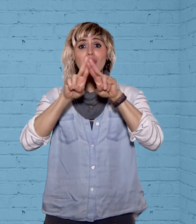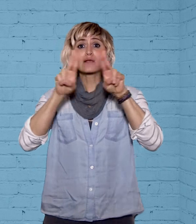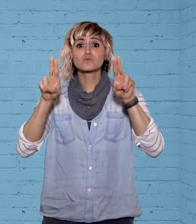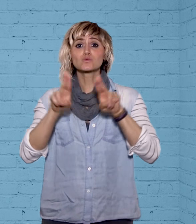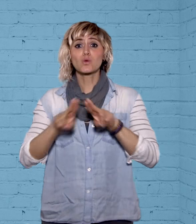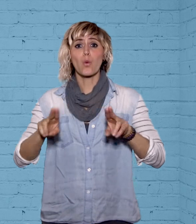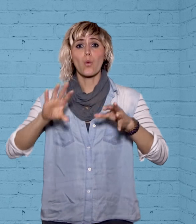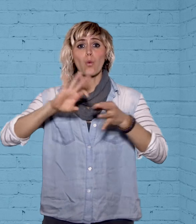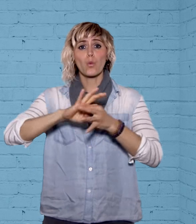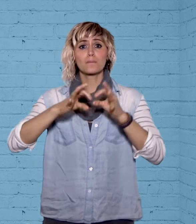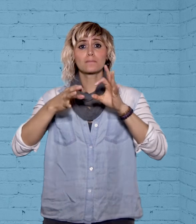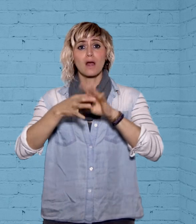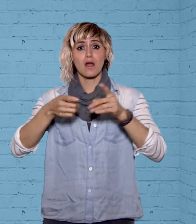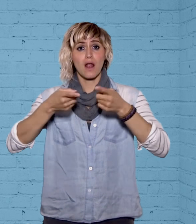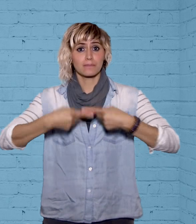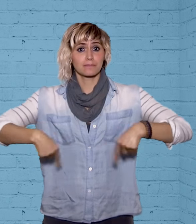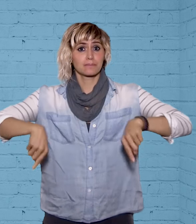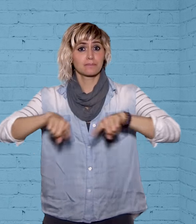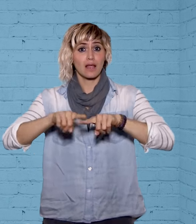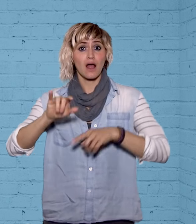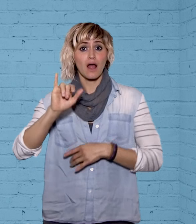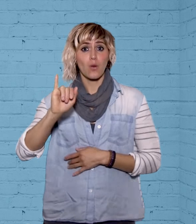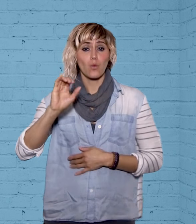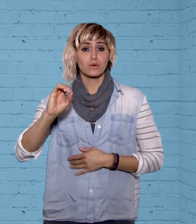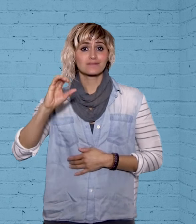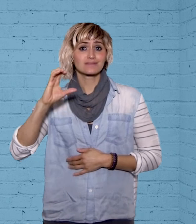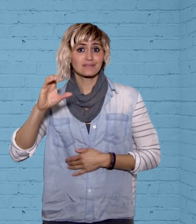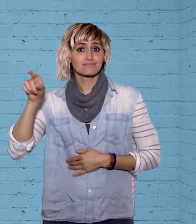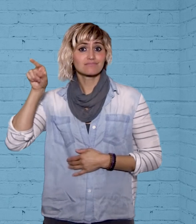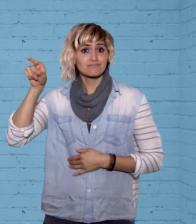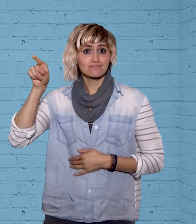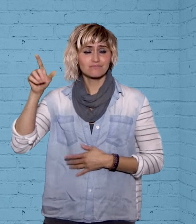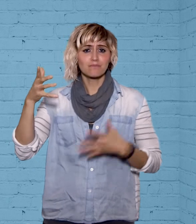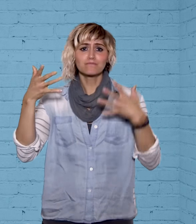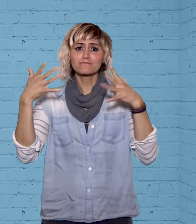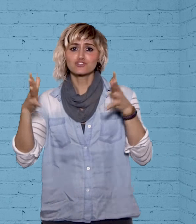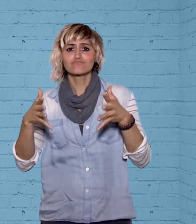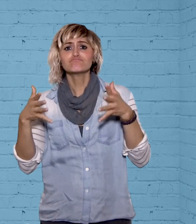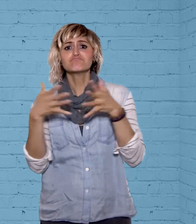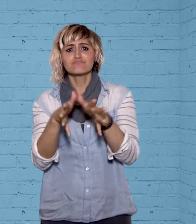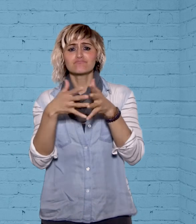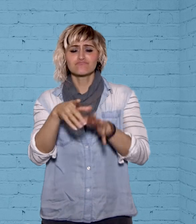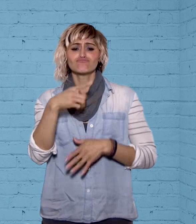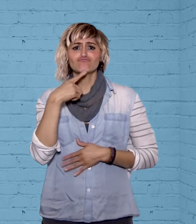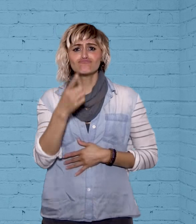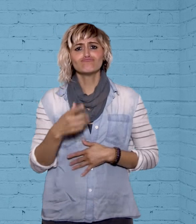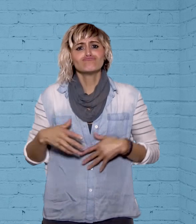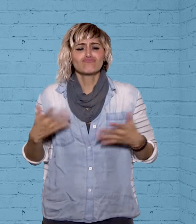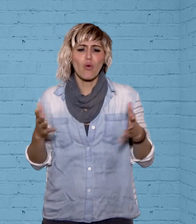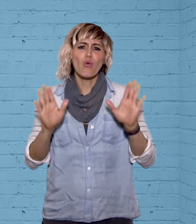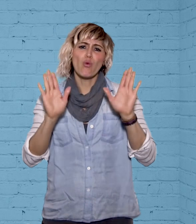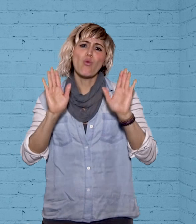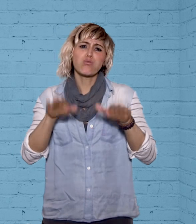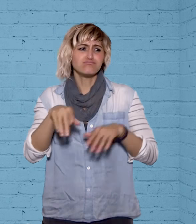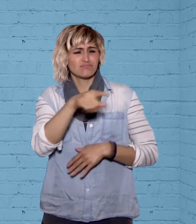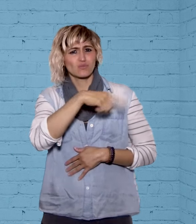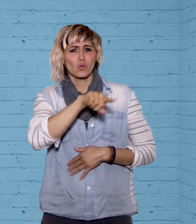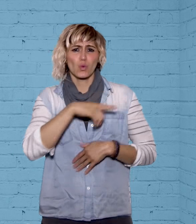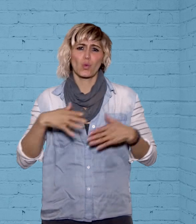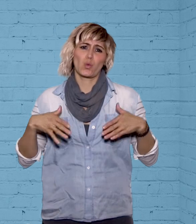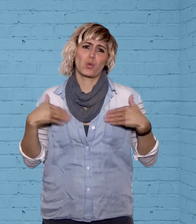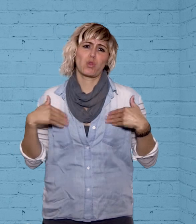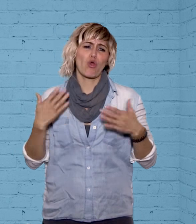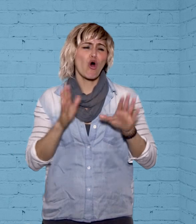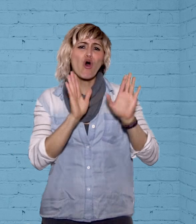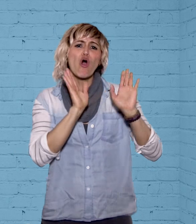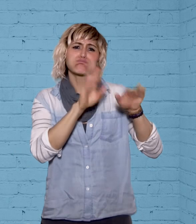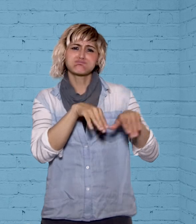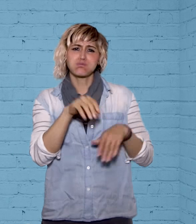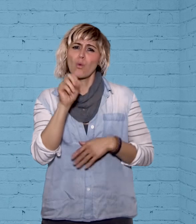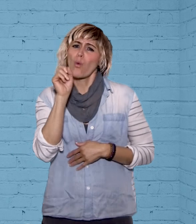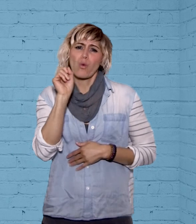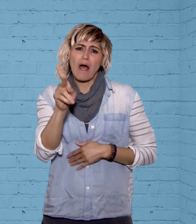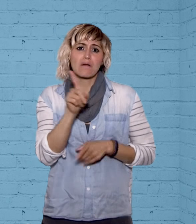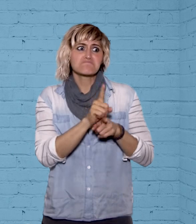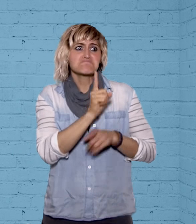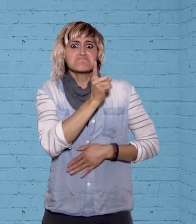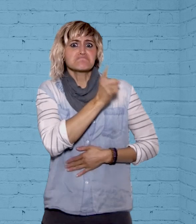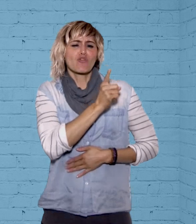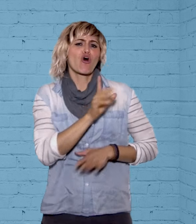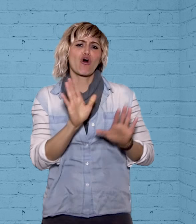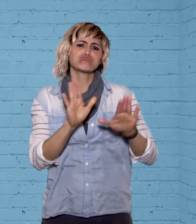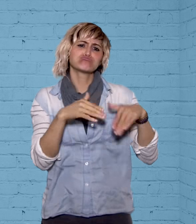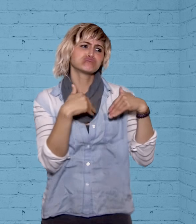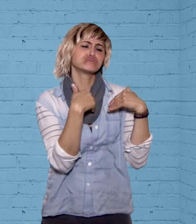Olympic Committee (IOC) said, “let’s give these kids